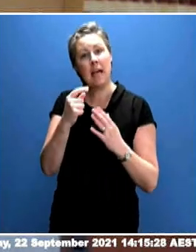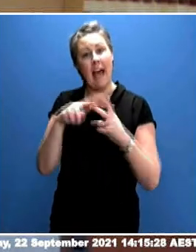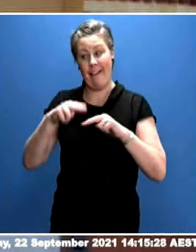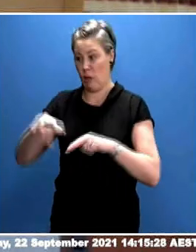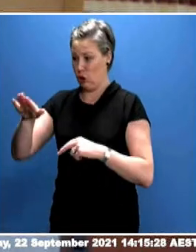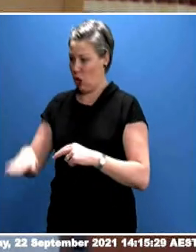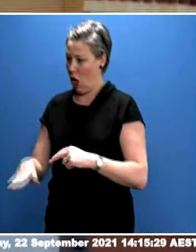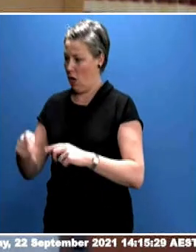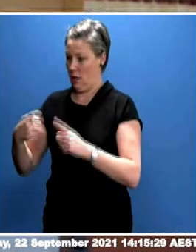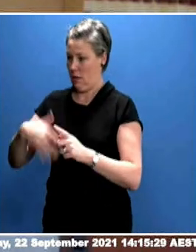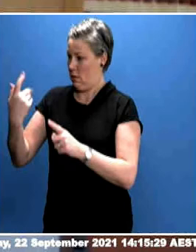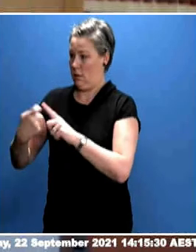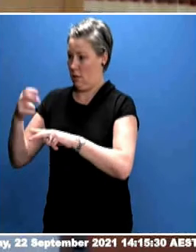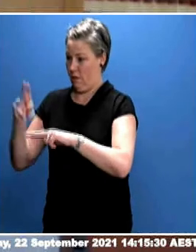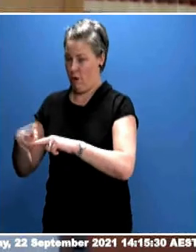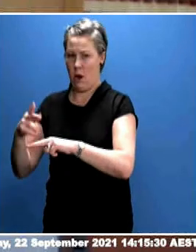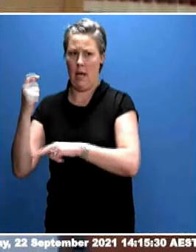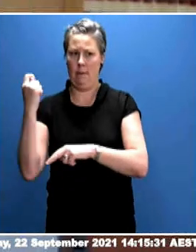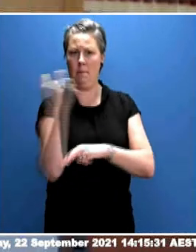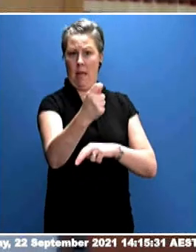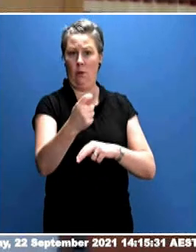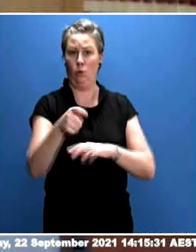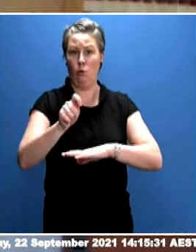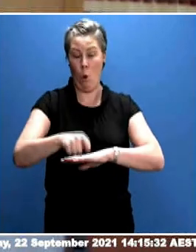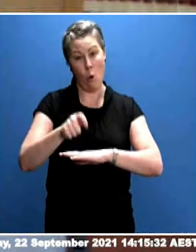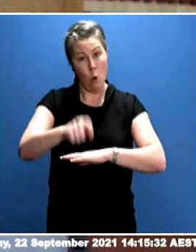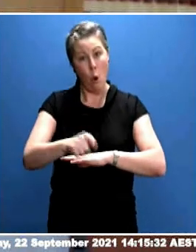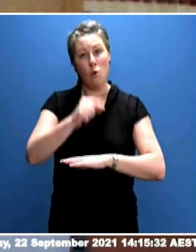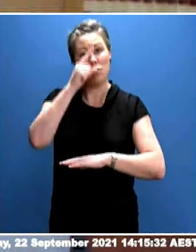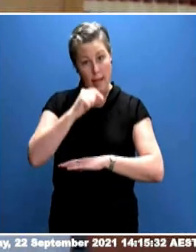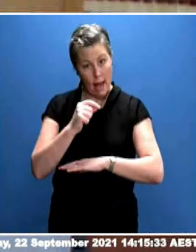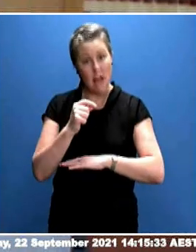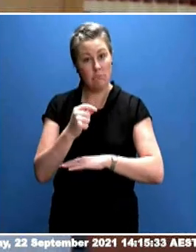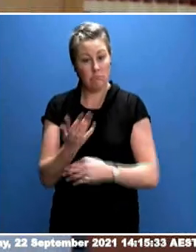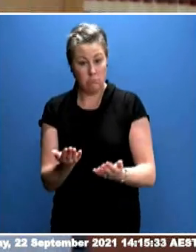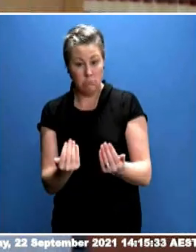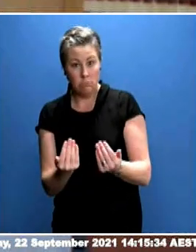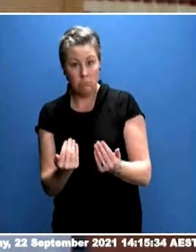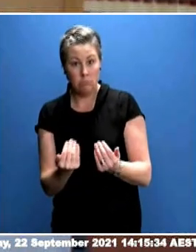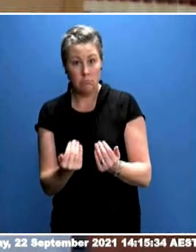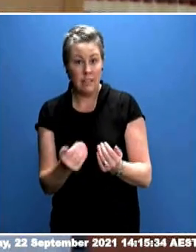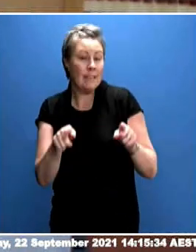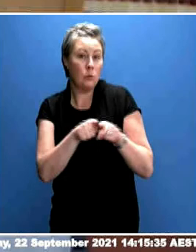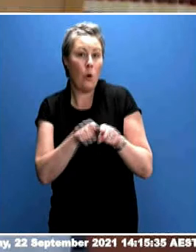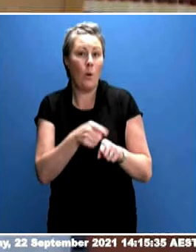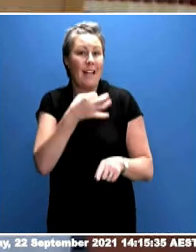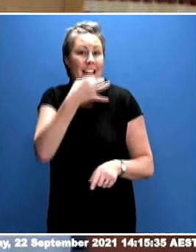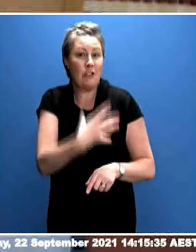have consideration. And the interim orders are also seen by the court. By the tribunal, isn't it?